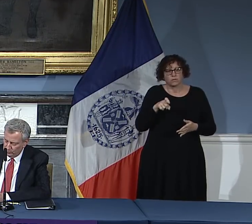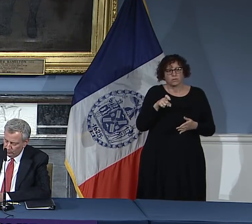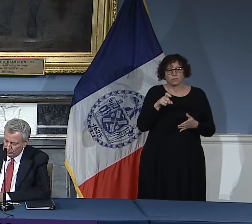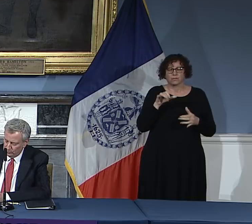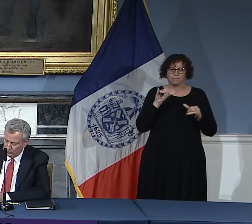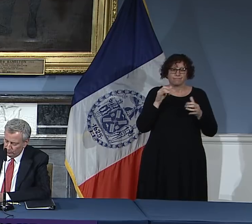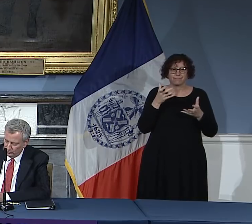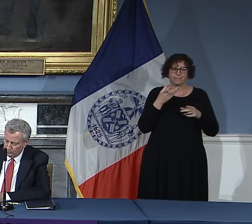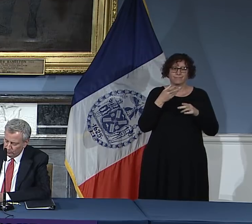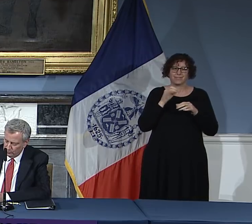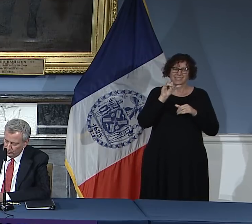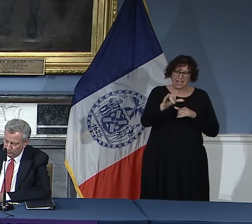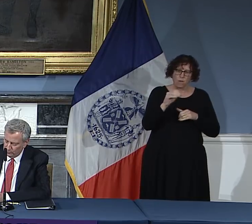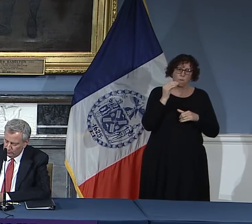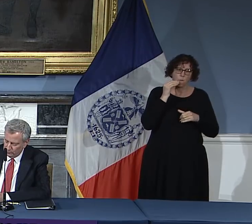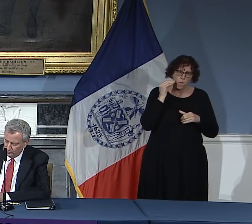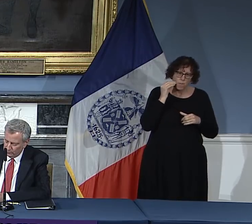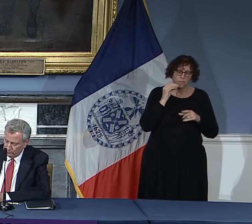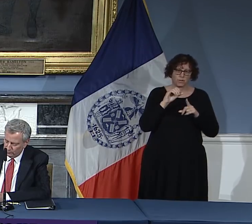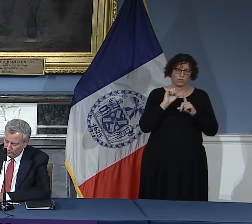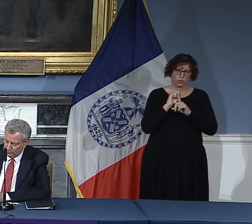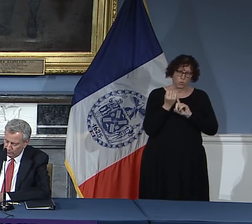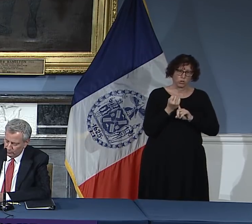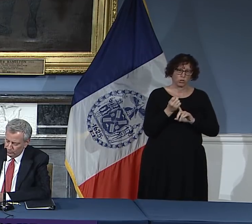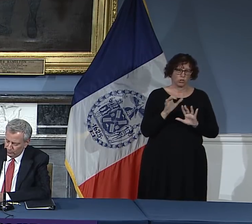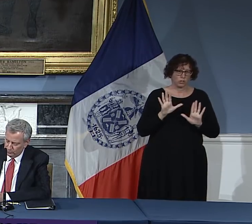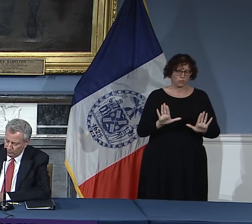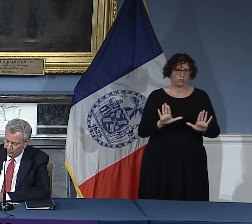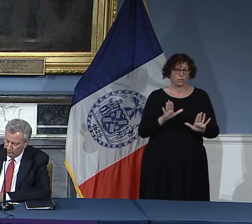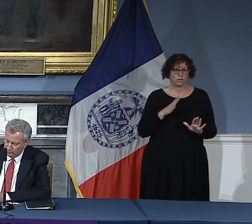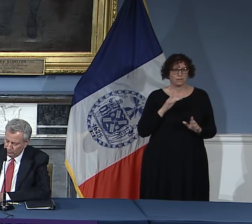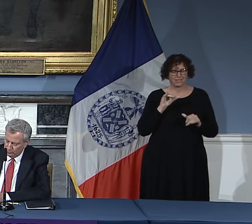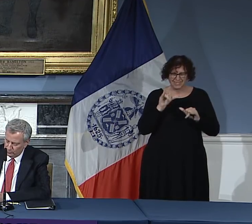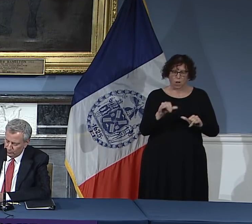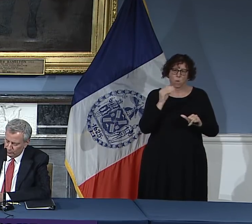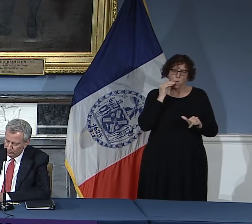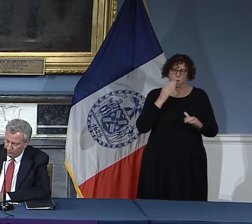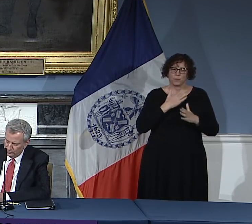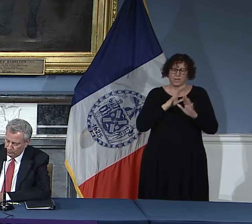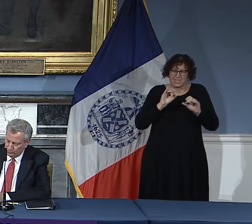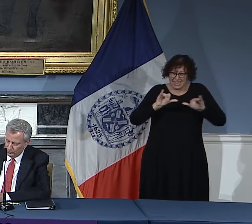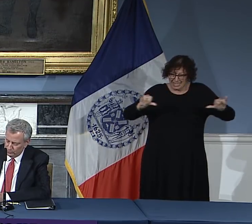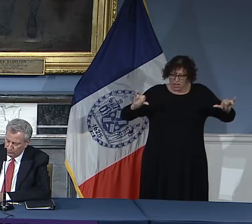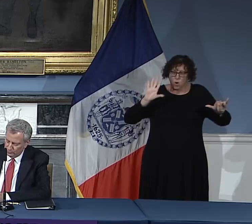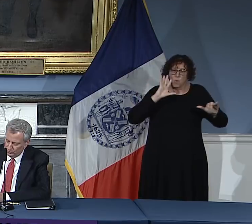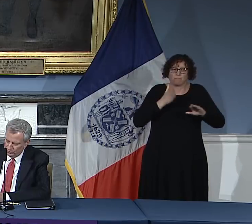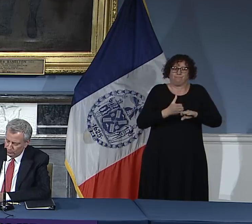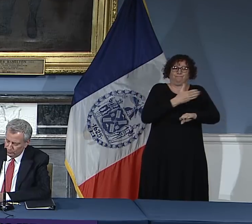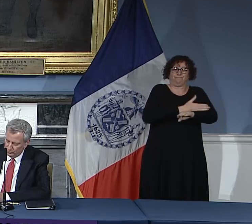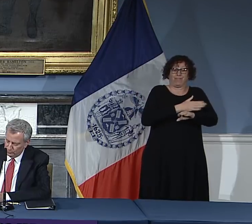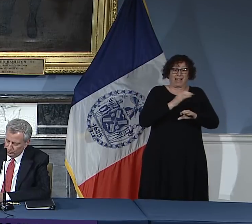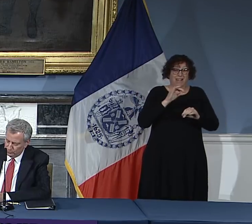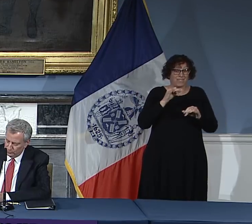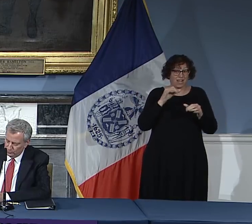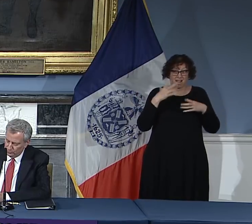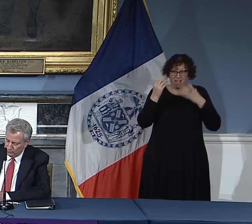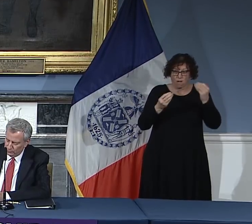SERIOUSLY. THIS CALLS INTO ACTION OUR PERSONAL RESPONSIBILITY, OUR CIVIC